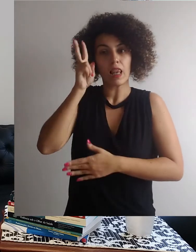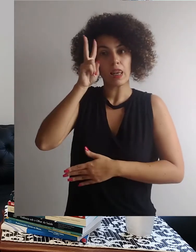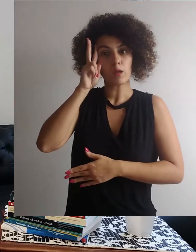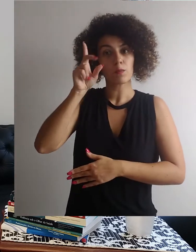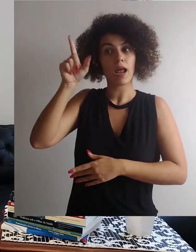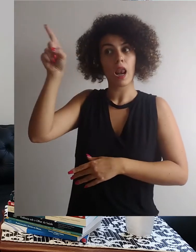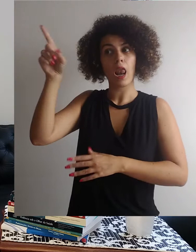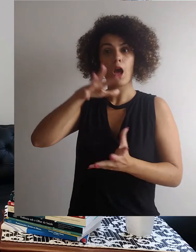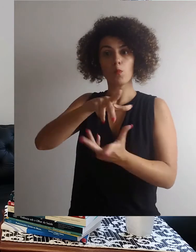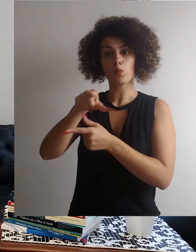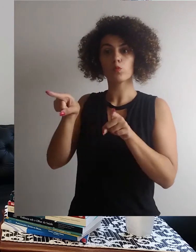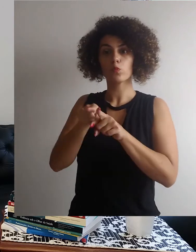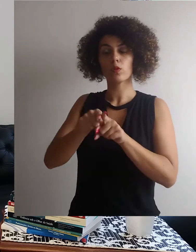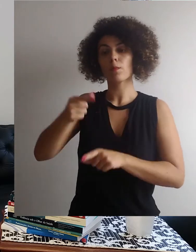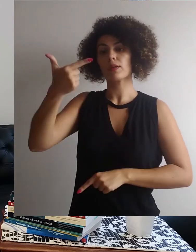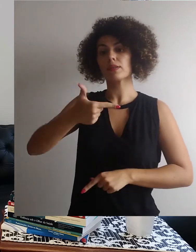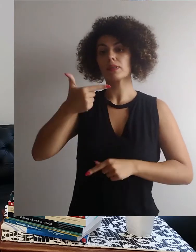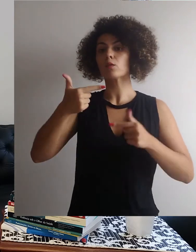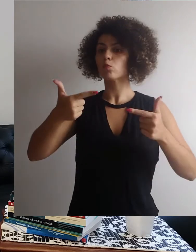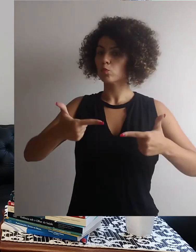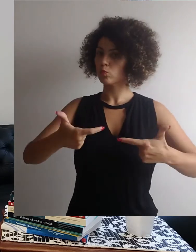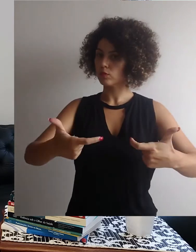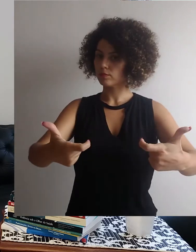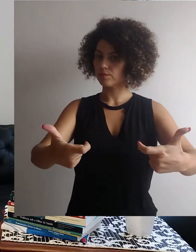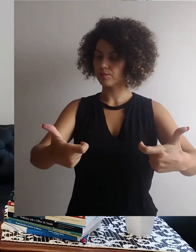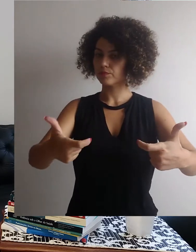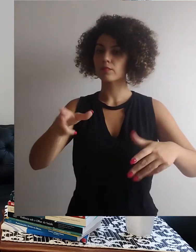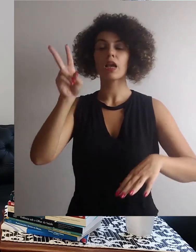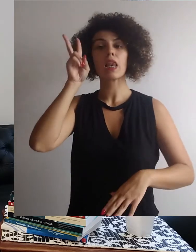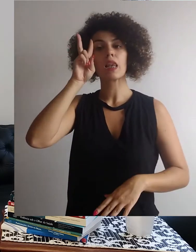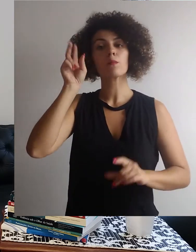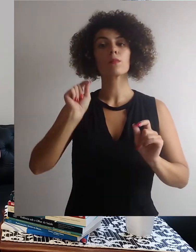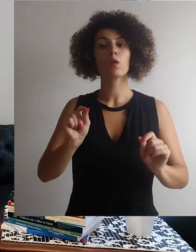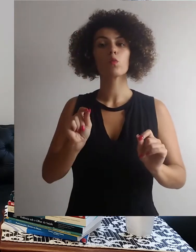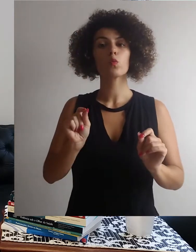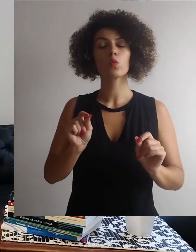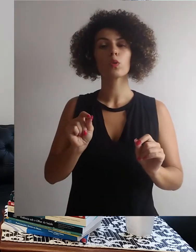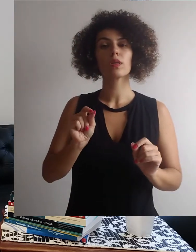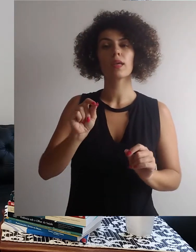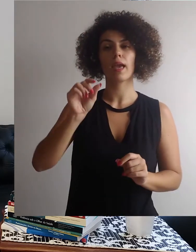Remembering that we are in the period of the second war. But despite the undemocratic regime, the